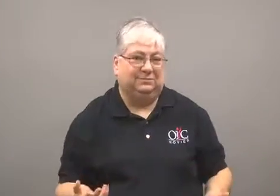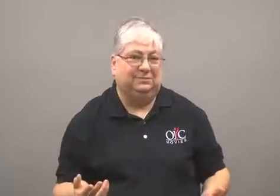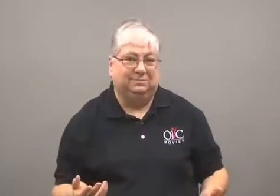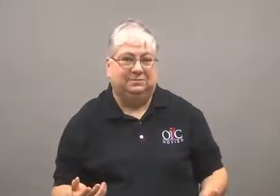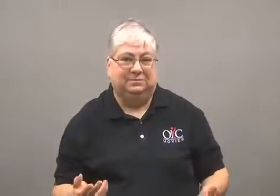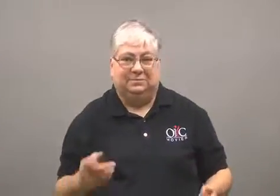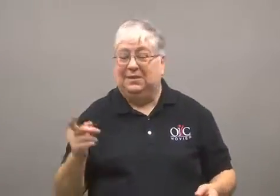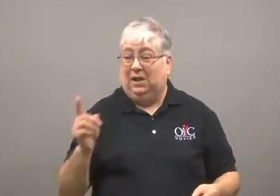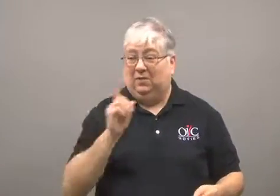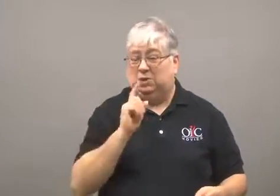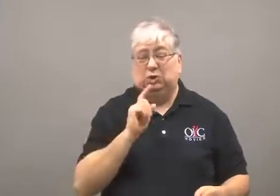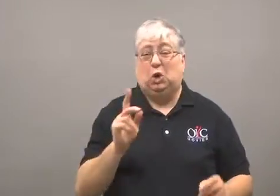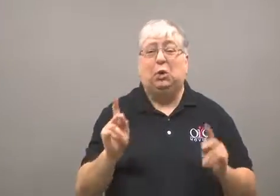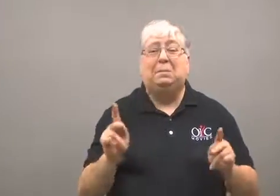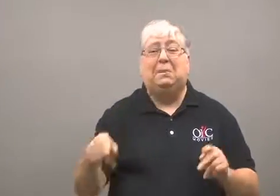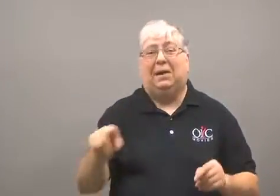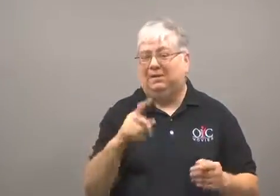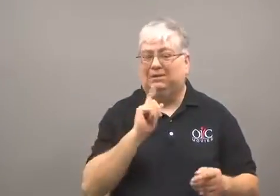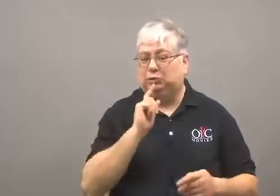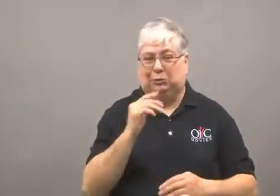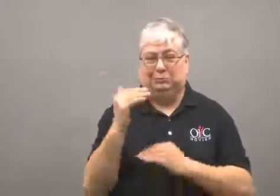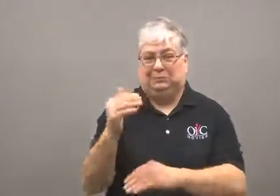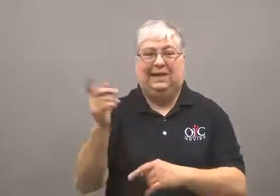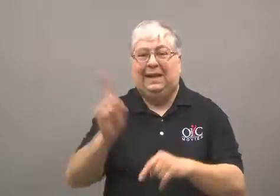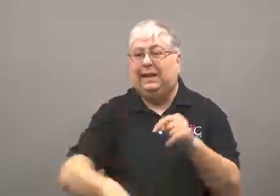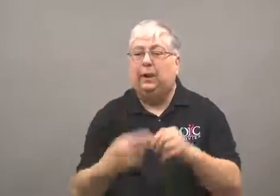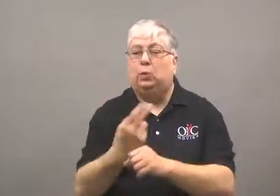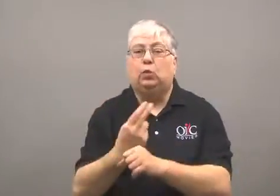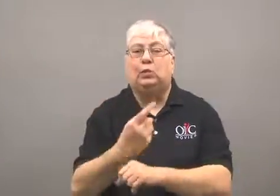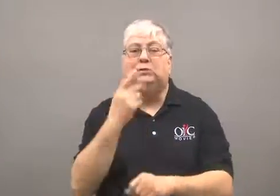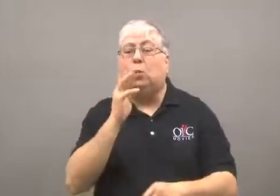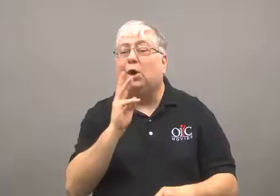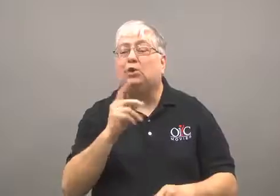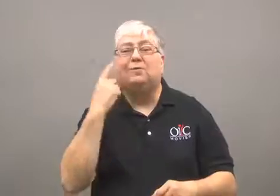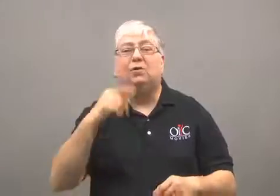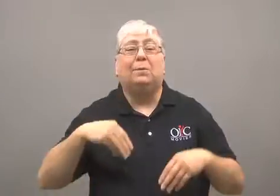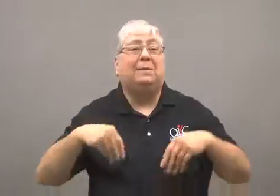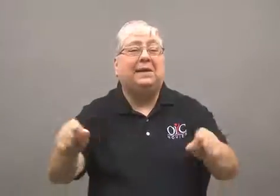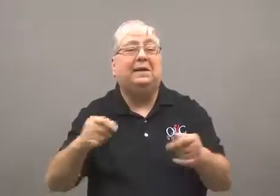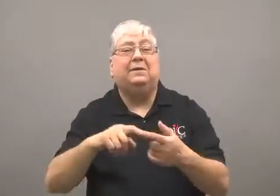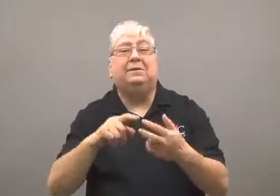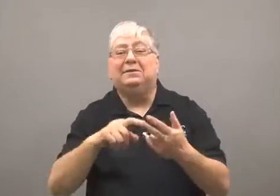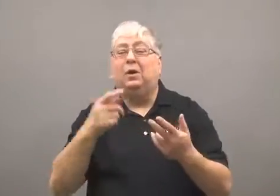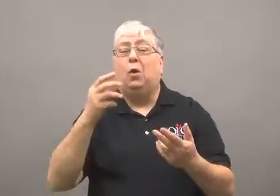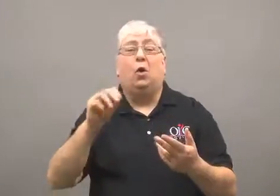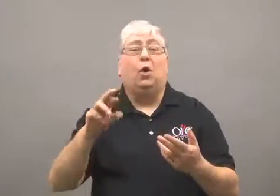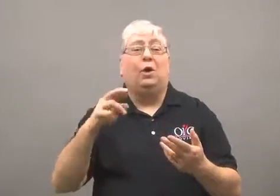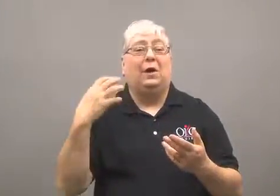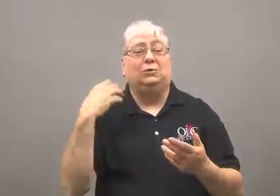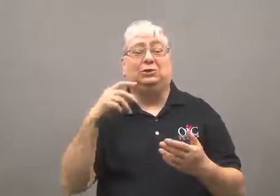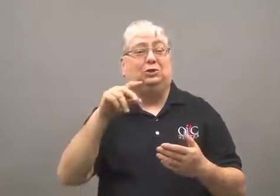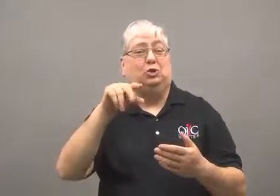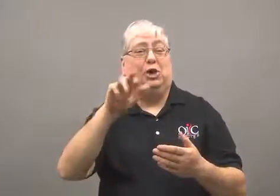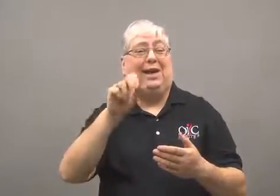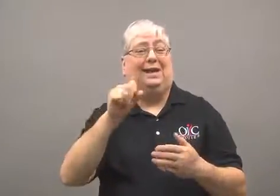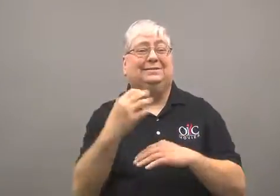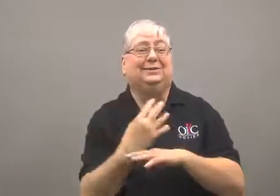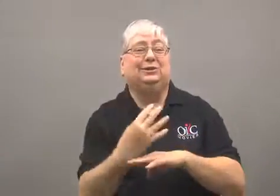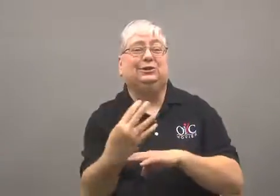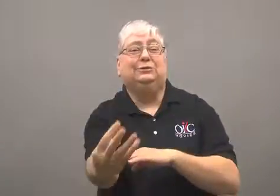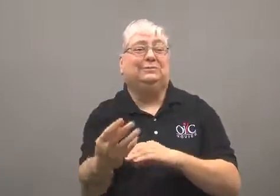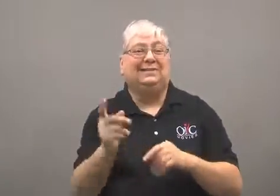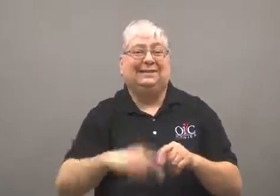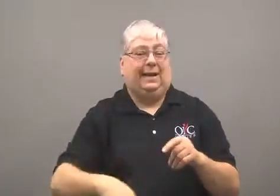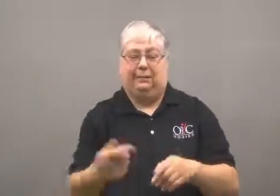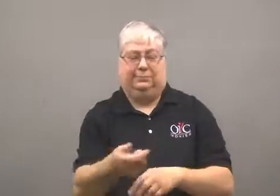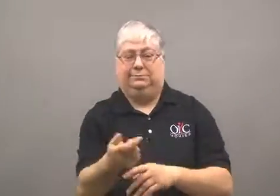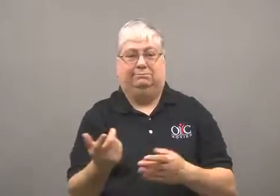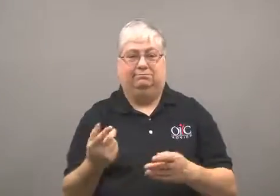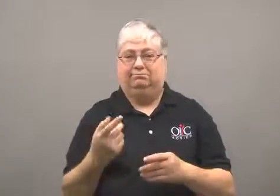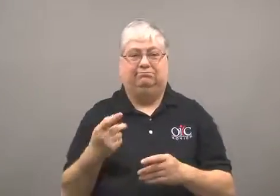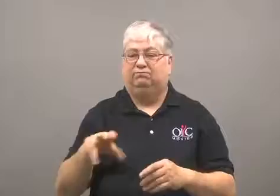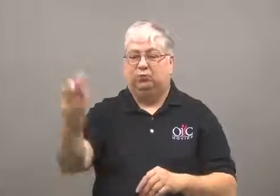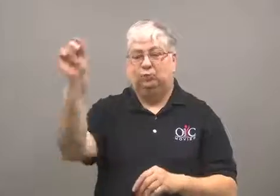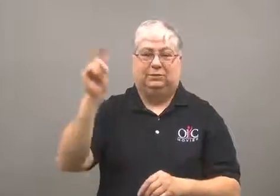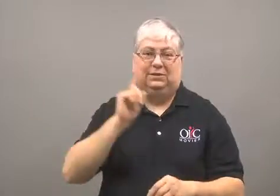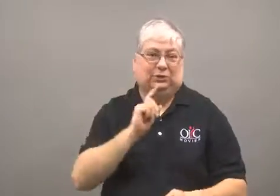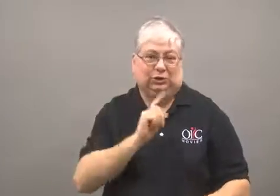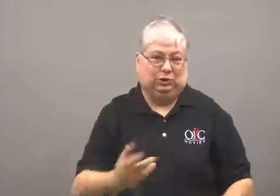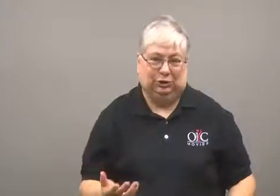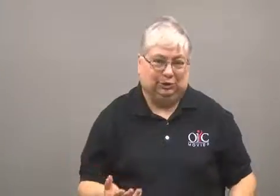It's certain people won't be allowed to use water for gardens or lawns.